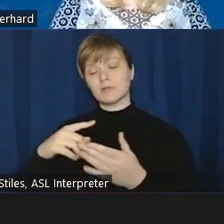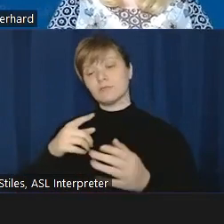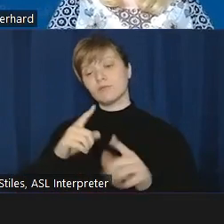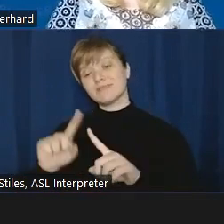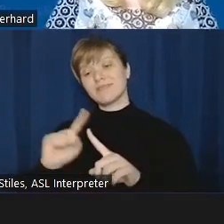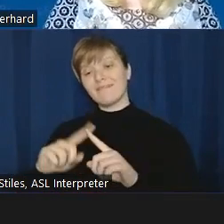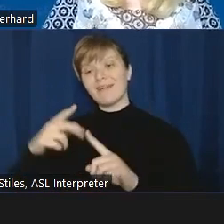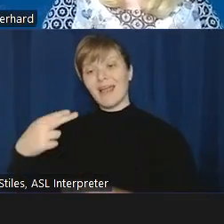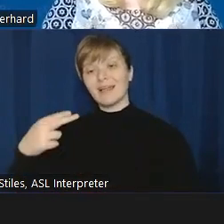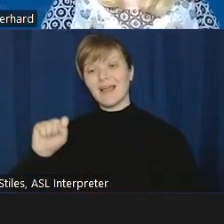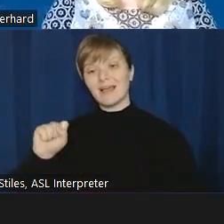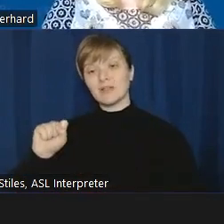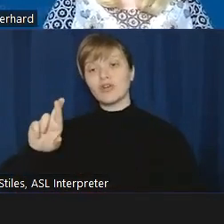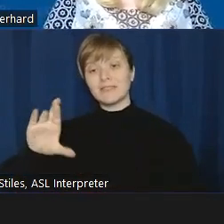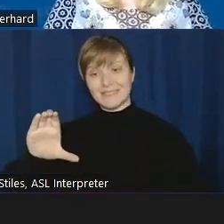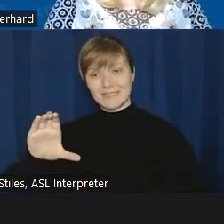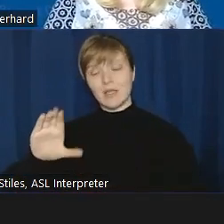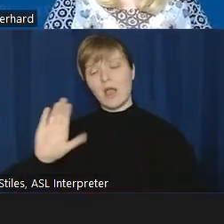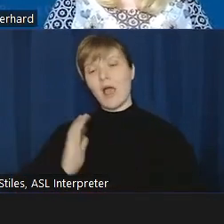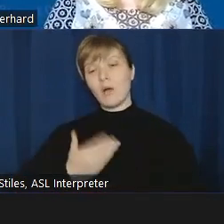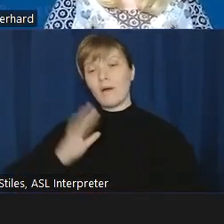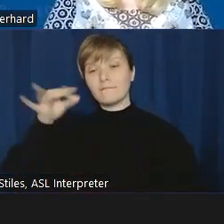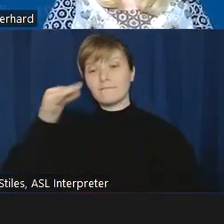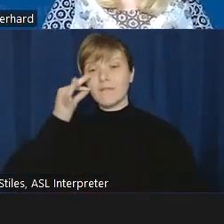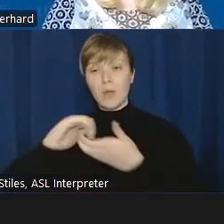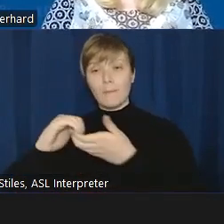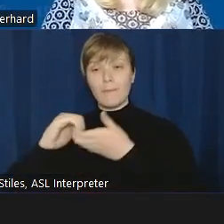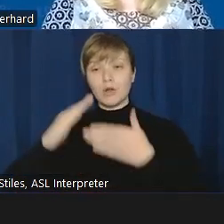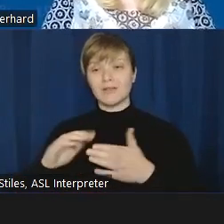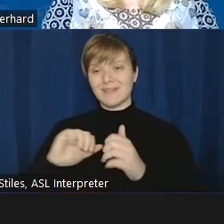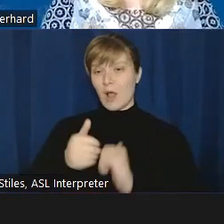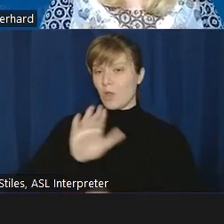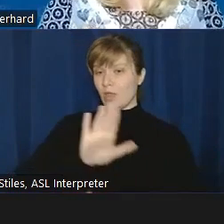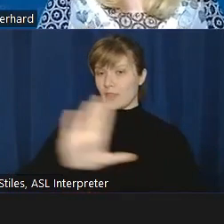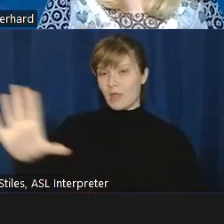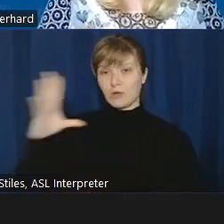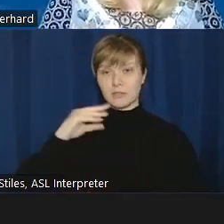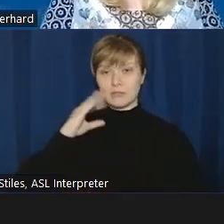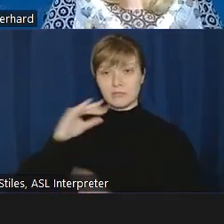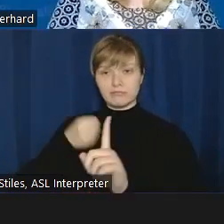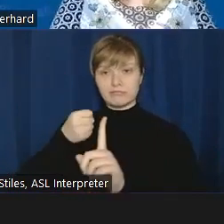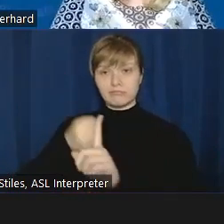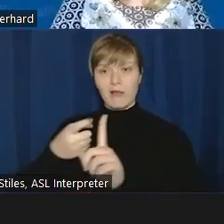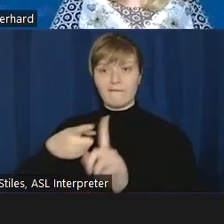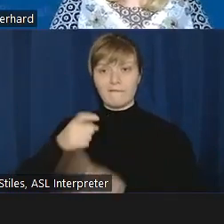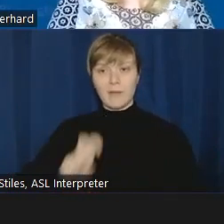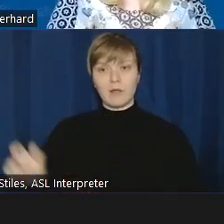about how housing stability is impacted by transportation or no access to transportation.